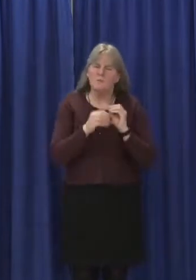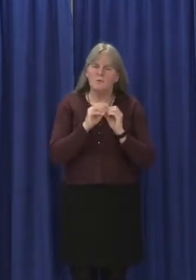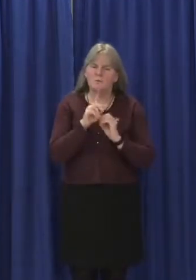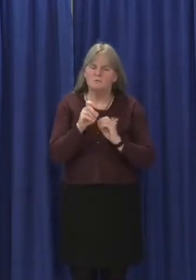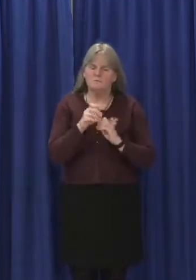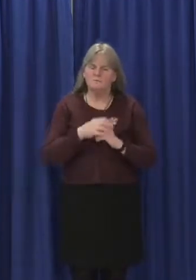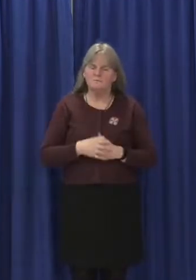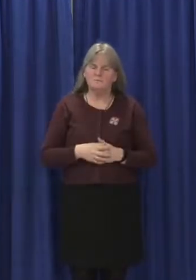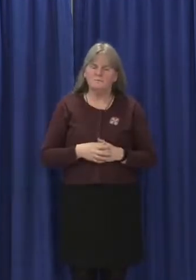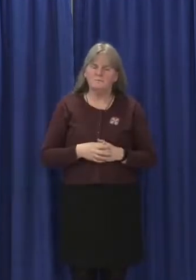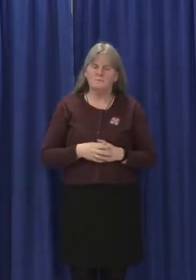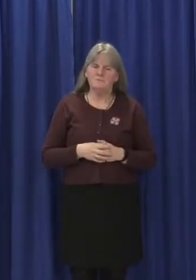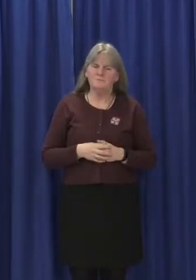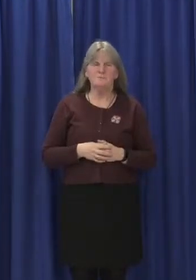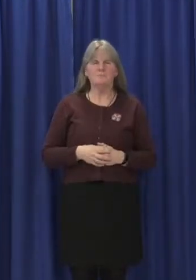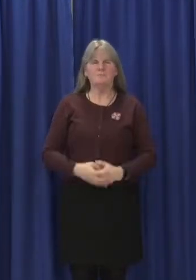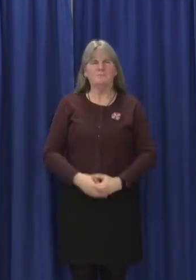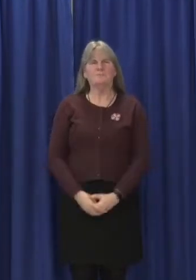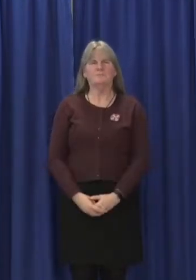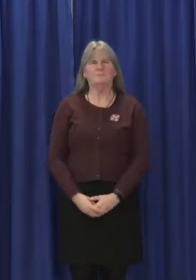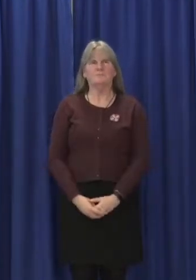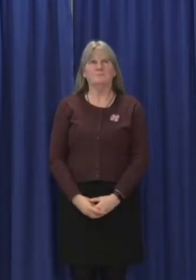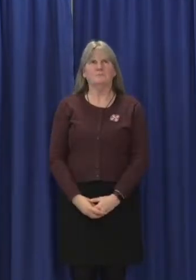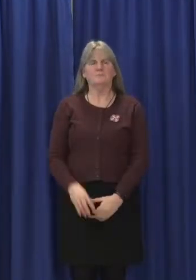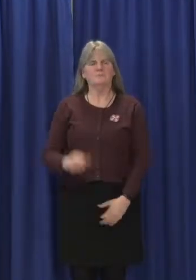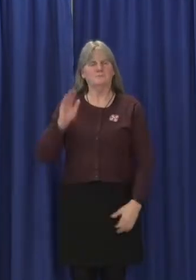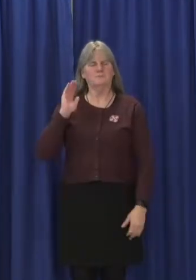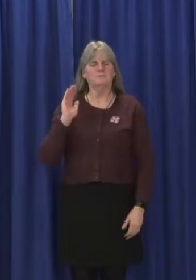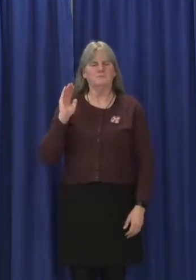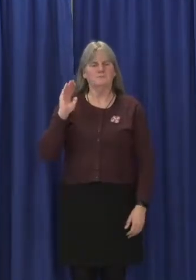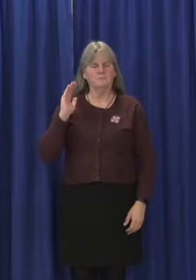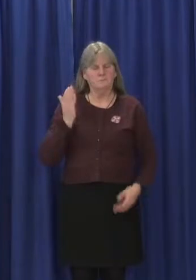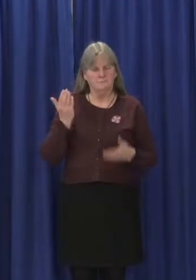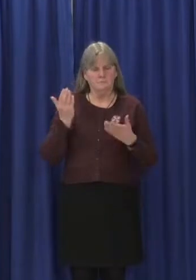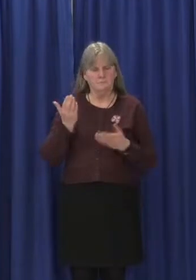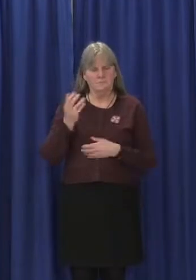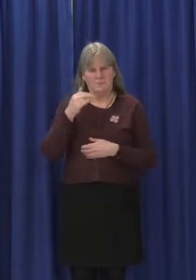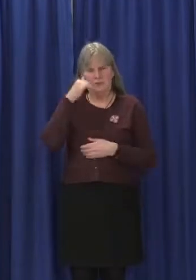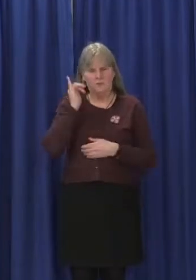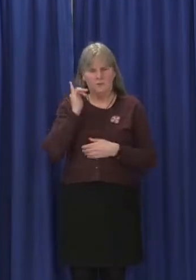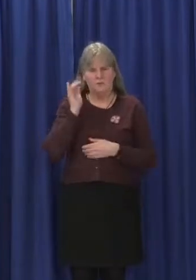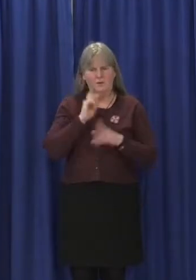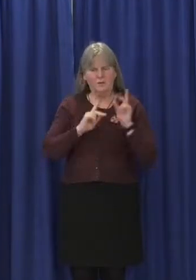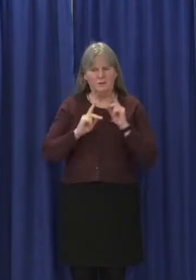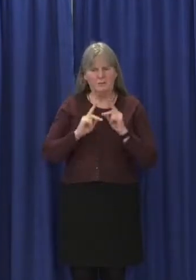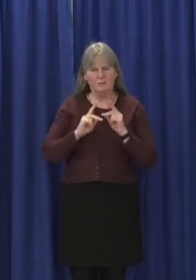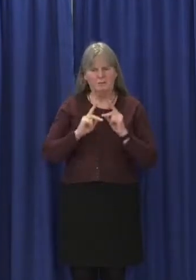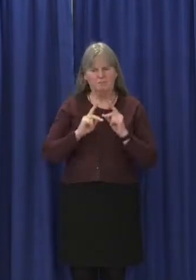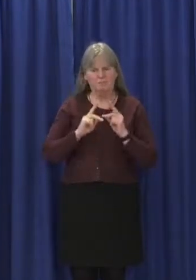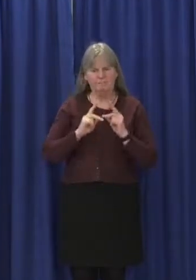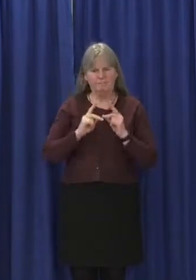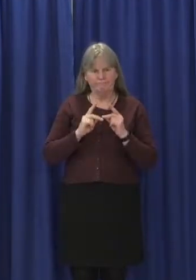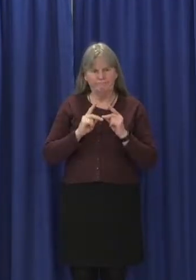It seems Yukoners are starting to lose faith in the Yukon government's ability to handle